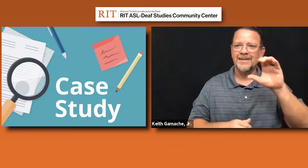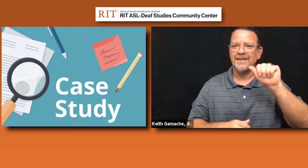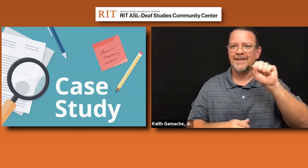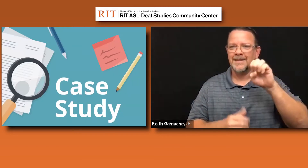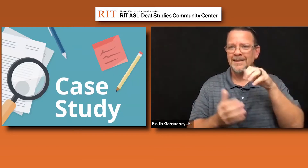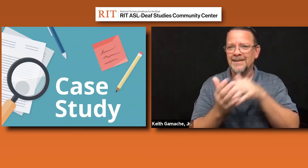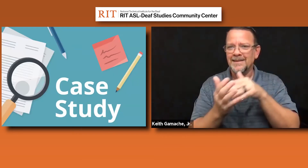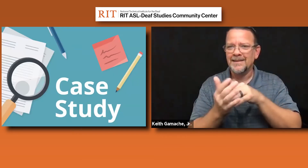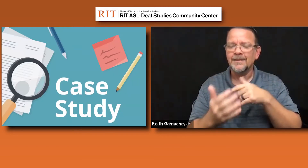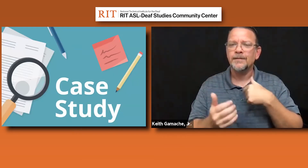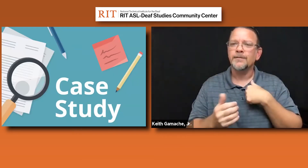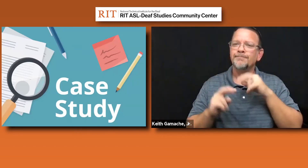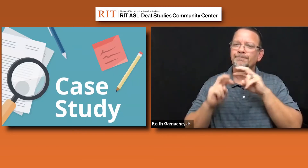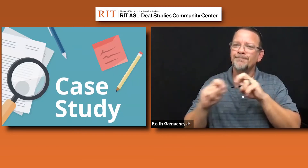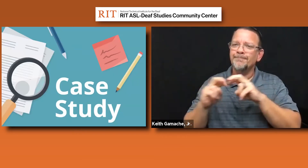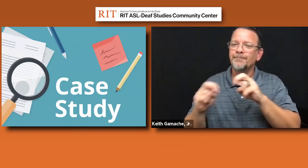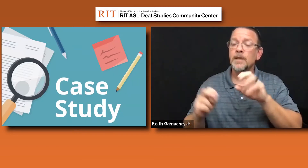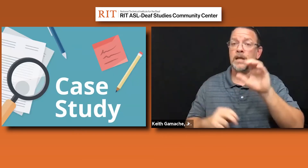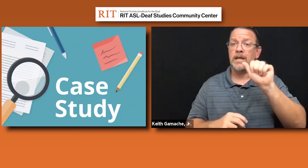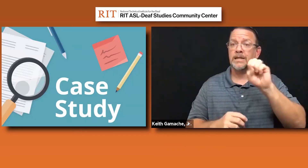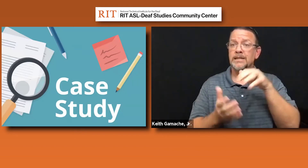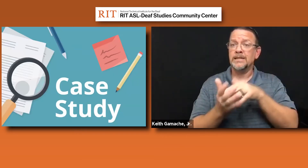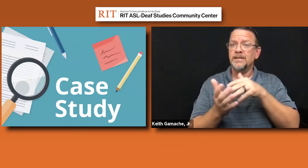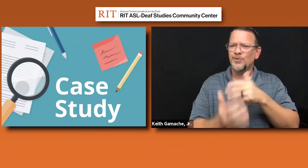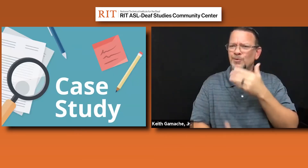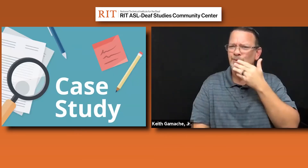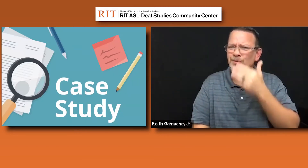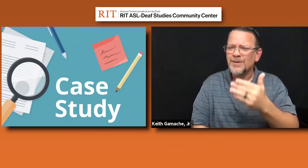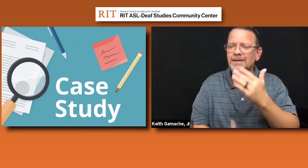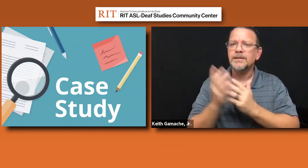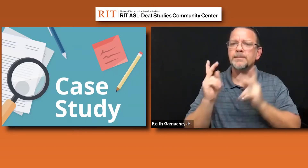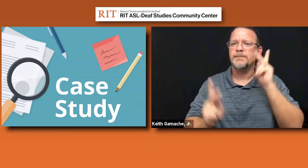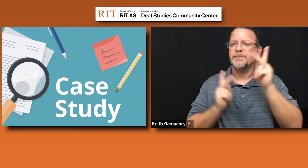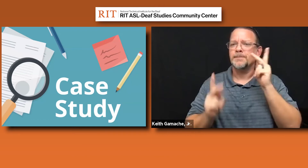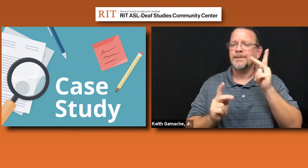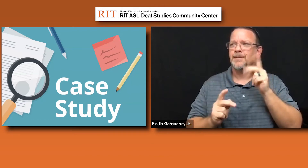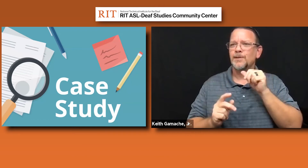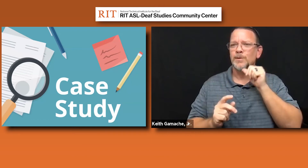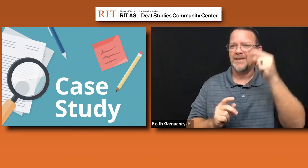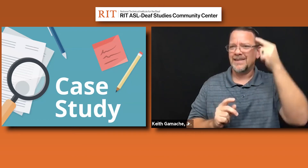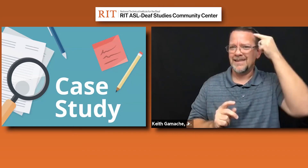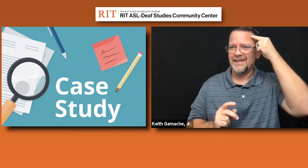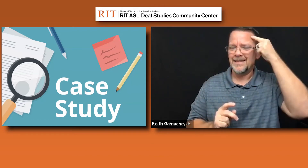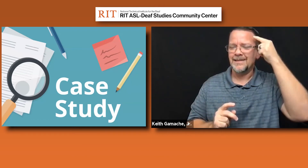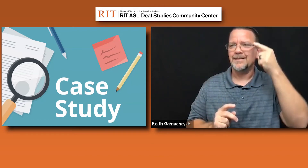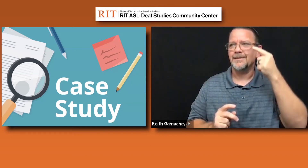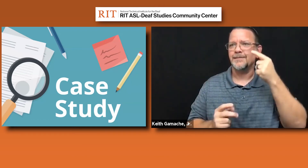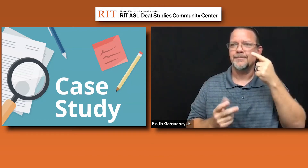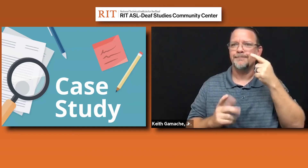In this case study to share, I thought this was really fascinating and shows areas